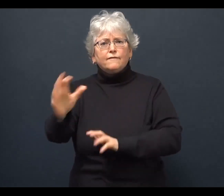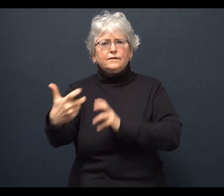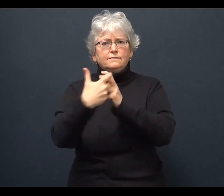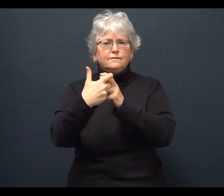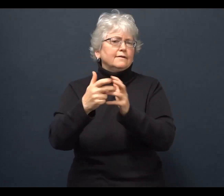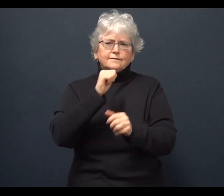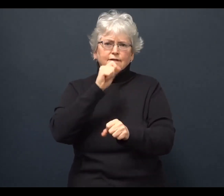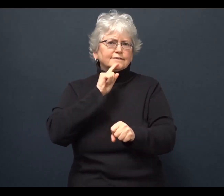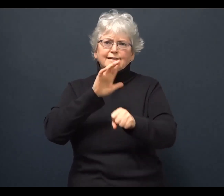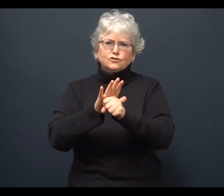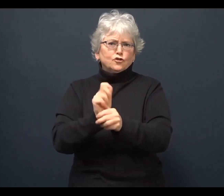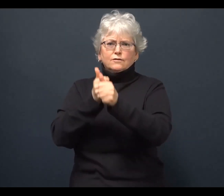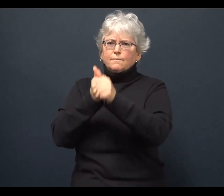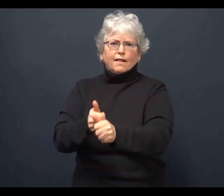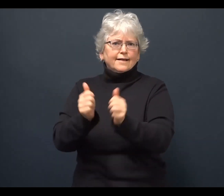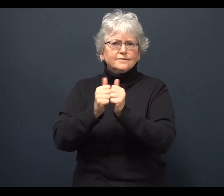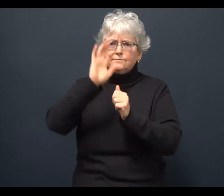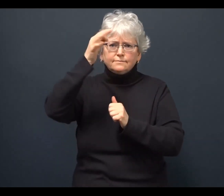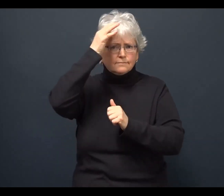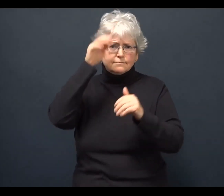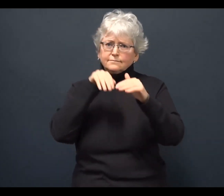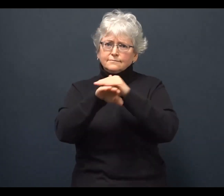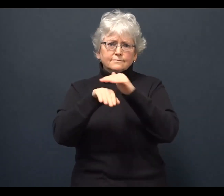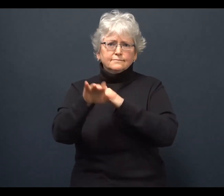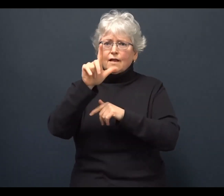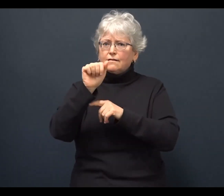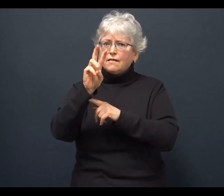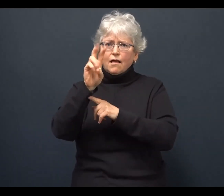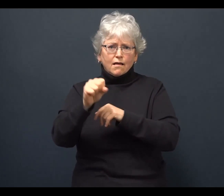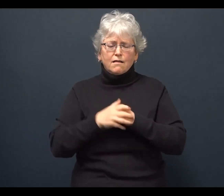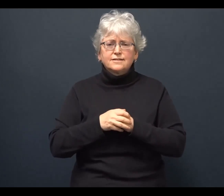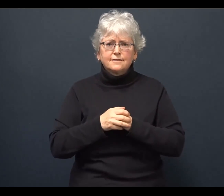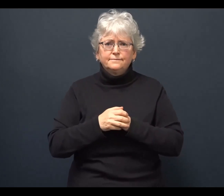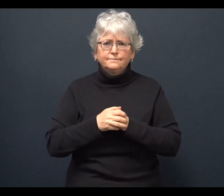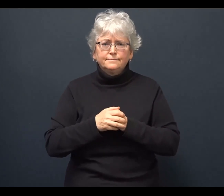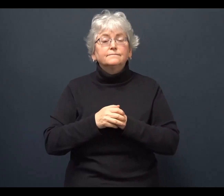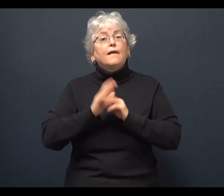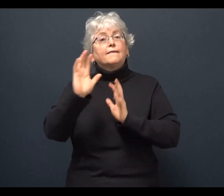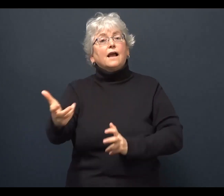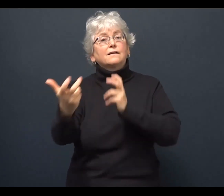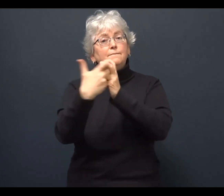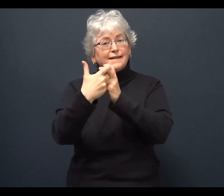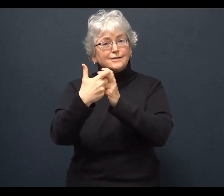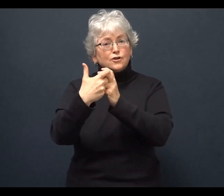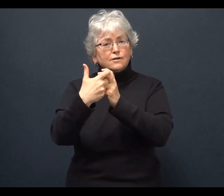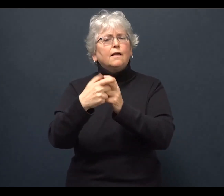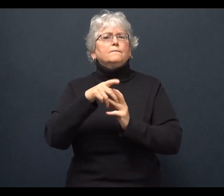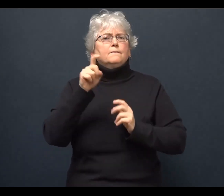accommodation does not ensure compliance with Federal accessibility laws. the accommodation